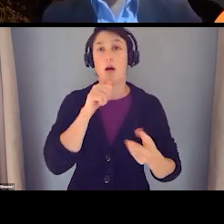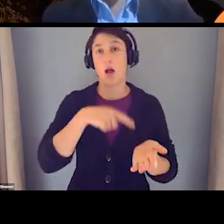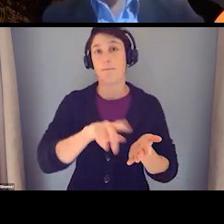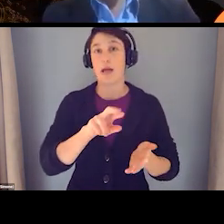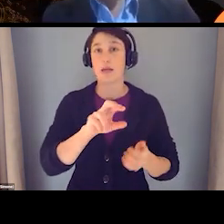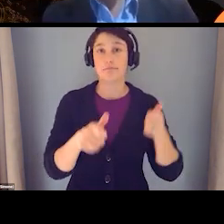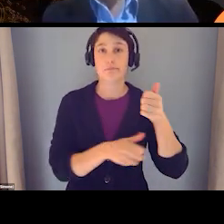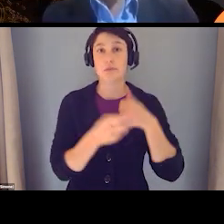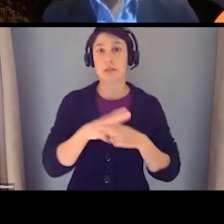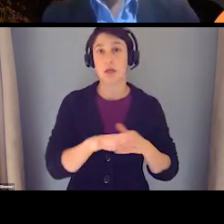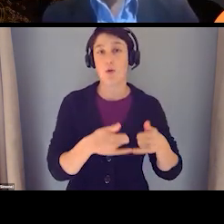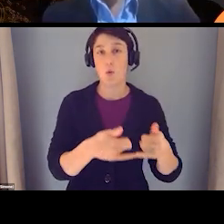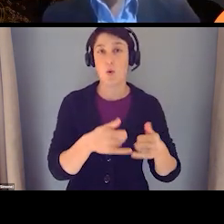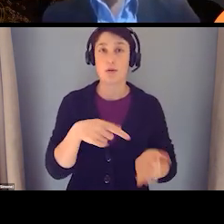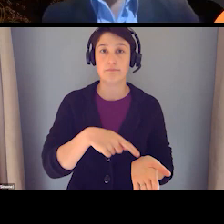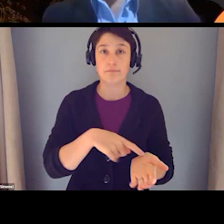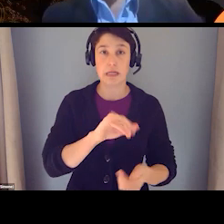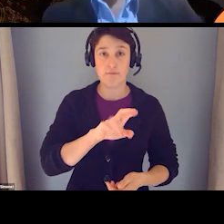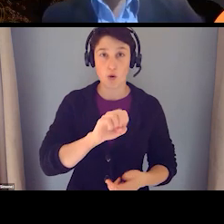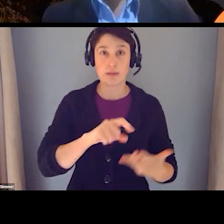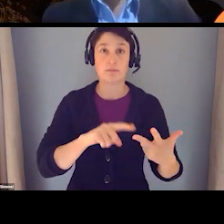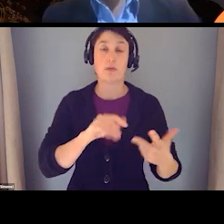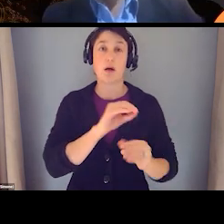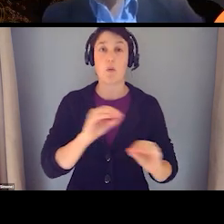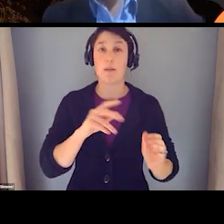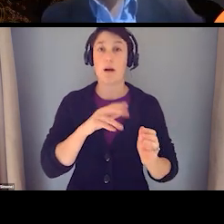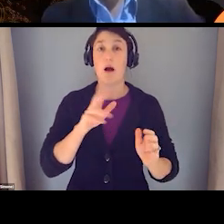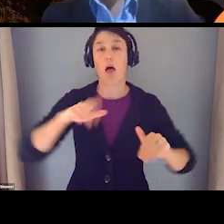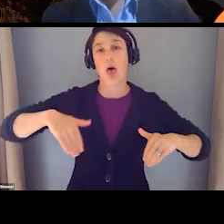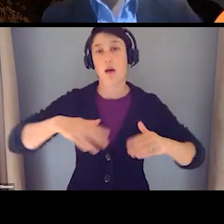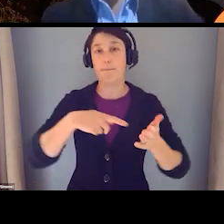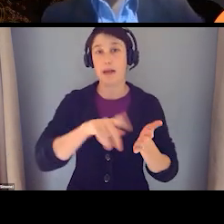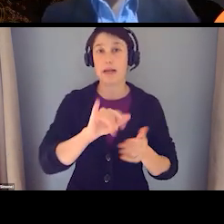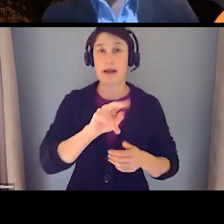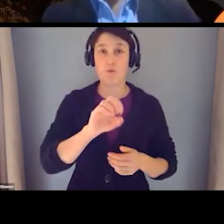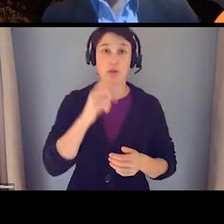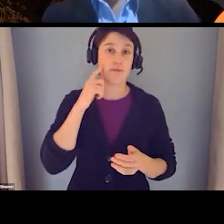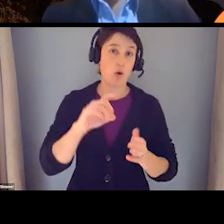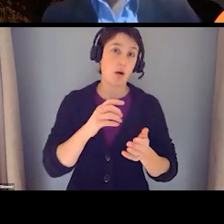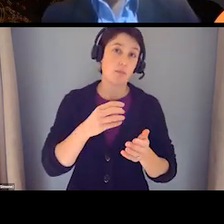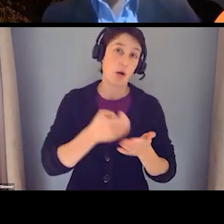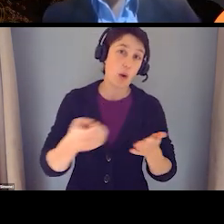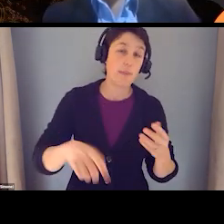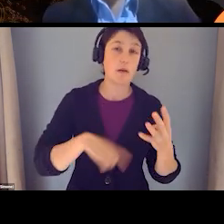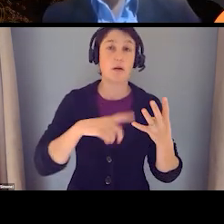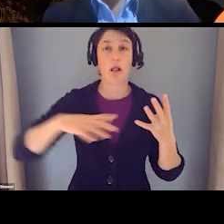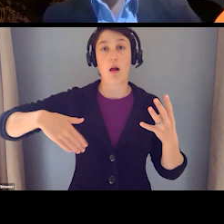unpaid invoices for equipment, unpaid invoices for travel. So again, all of that should be taken into account